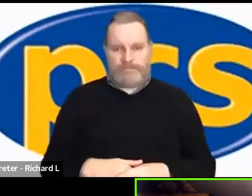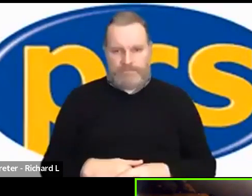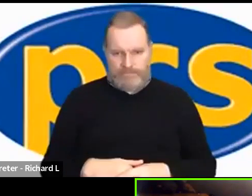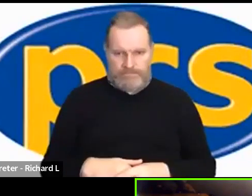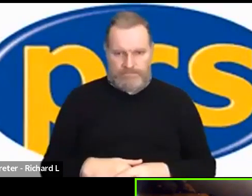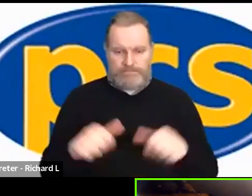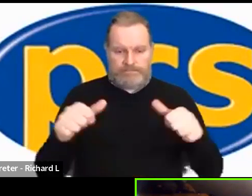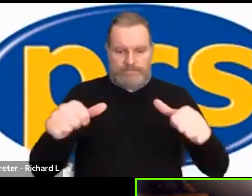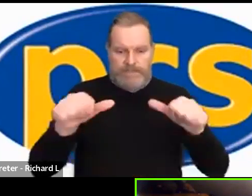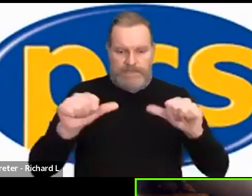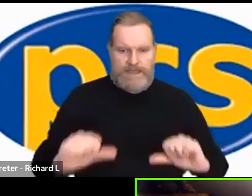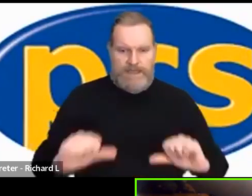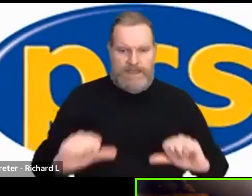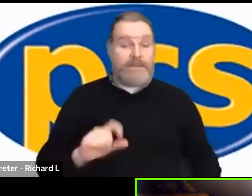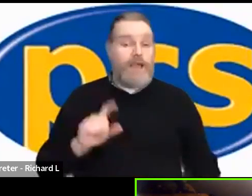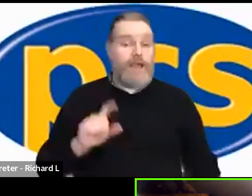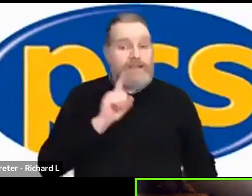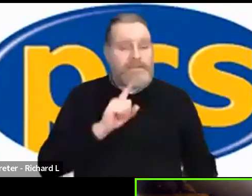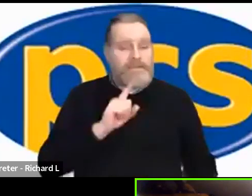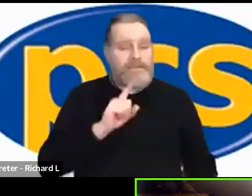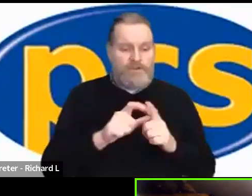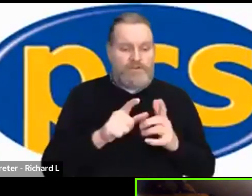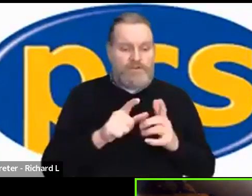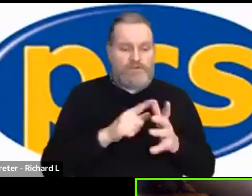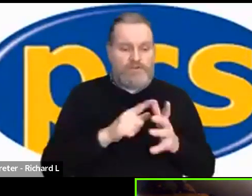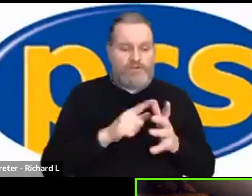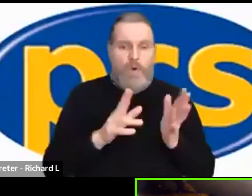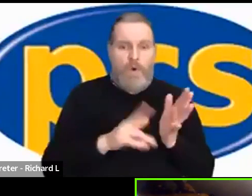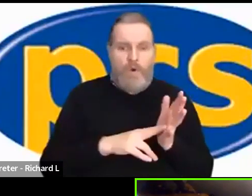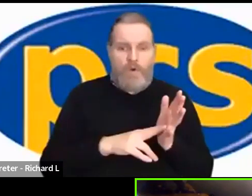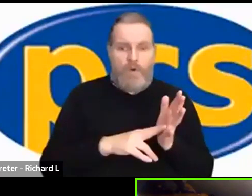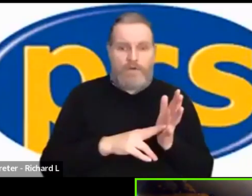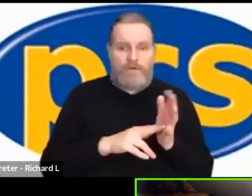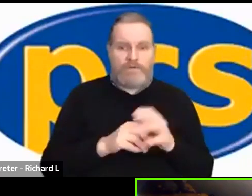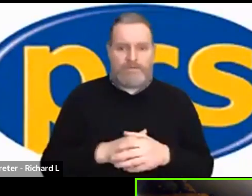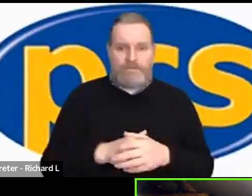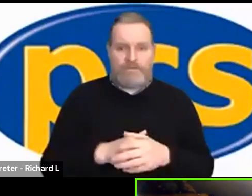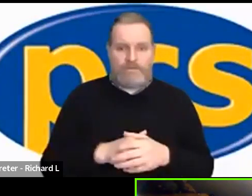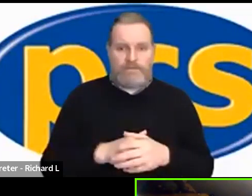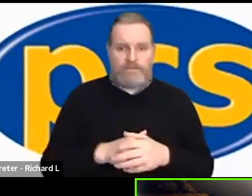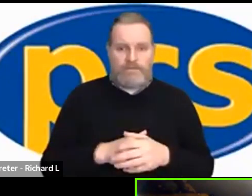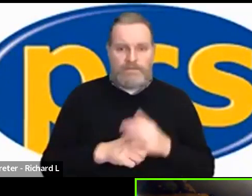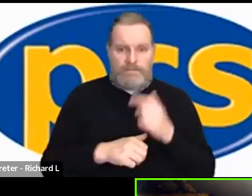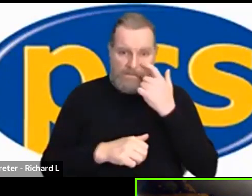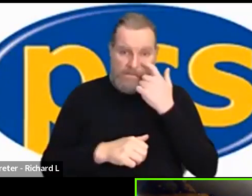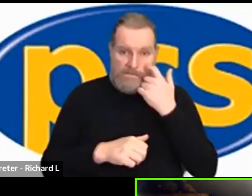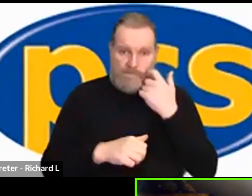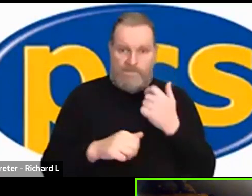questions I mean just in response to Dawn, who said. to dawn. Who says dawn. Who says my manager said, we don't know. No one know.